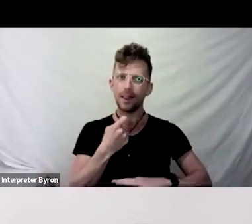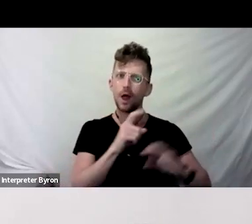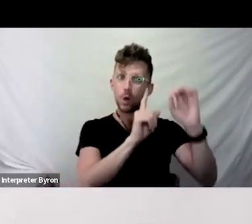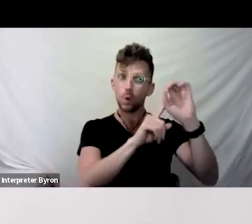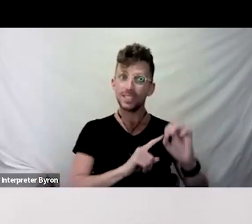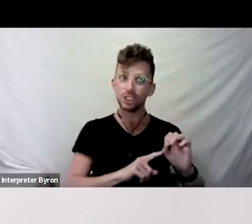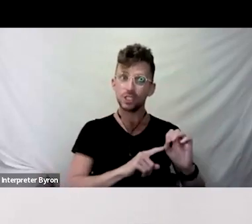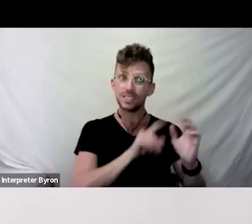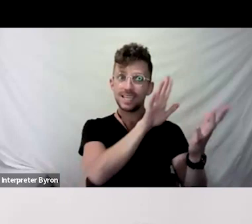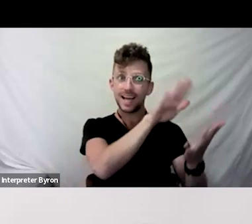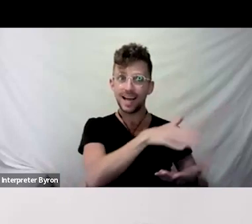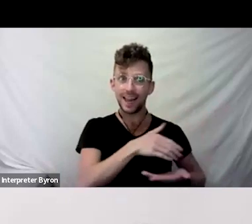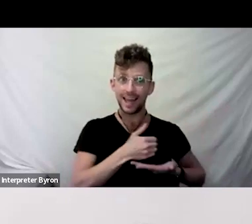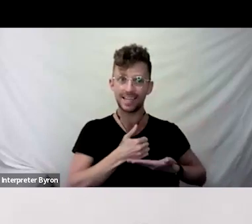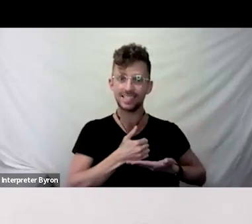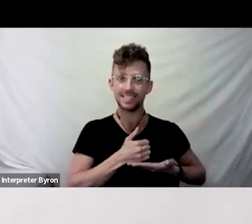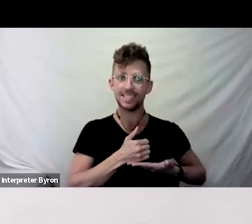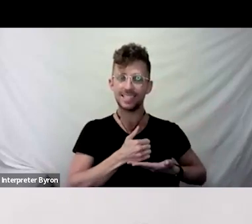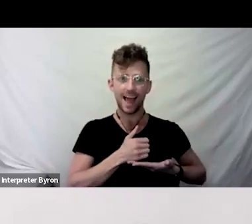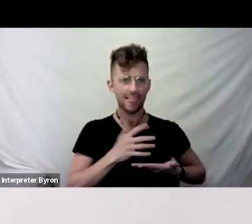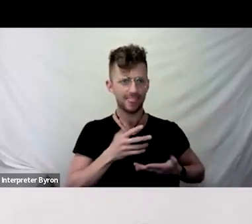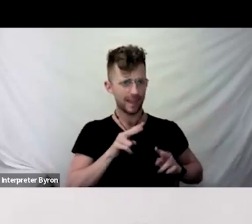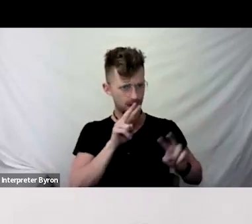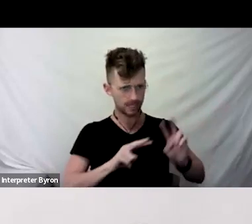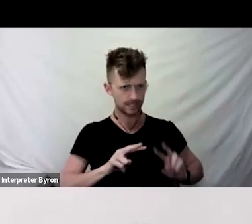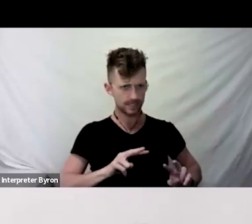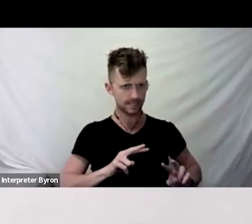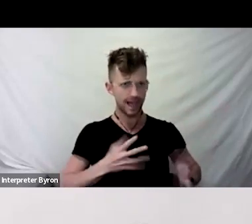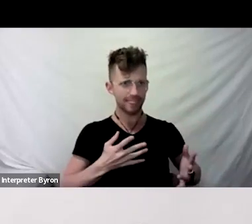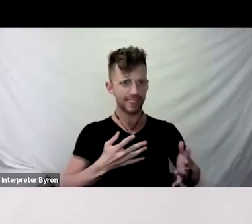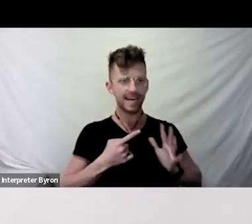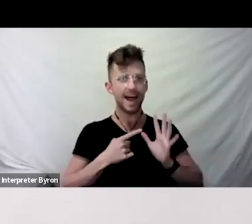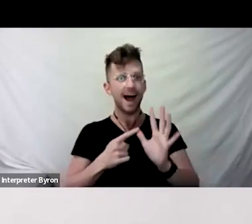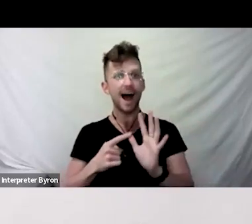into as many of the answers as possible, and we’ll make them live on the Whaikaha website. Thank you.